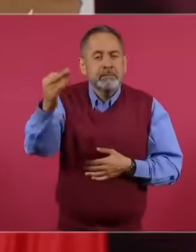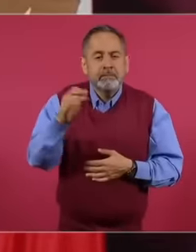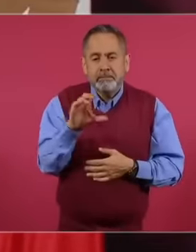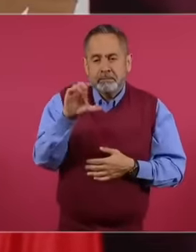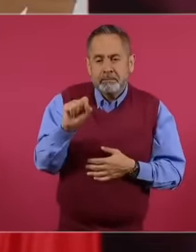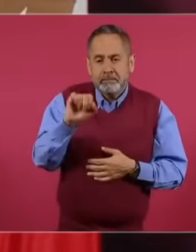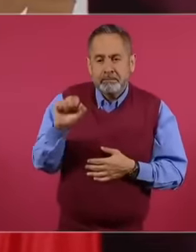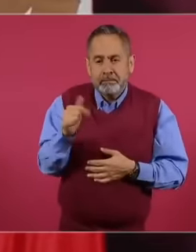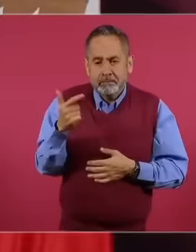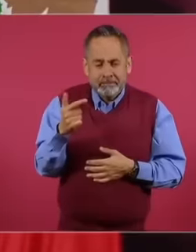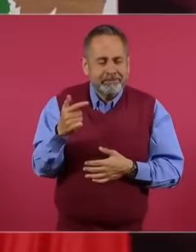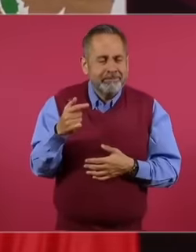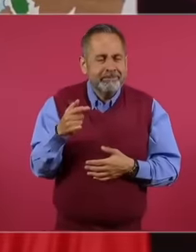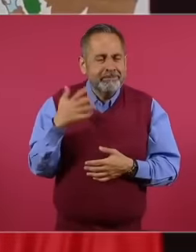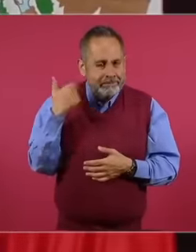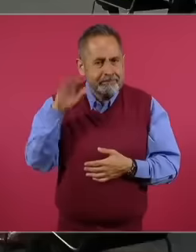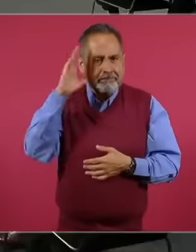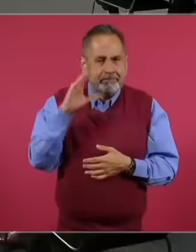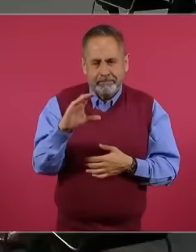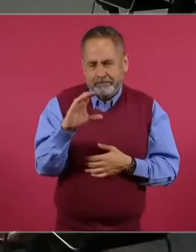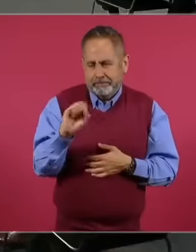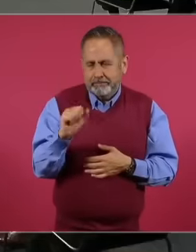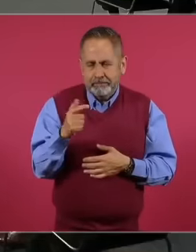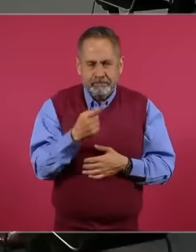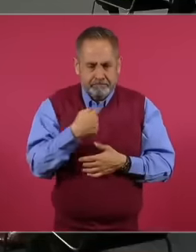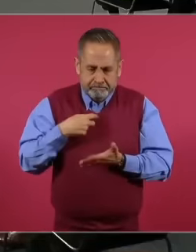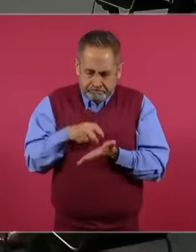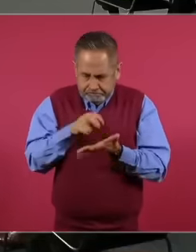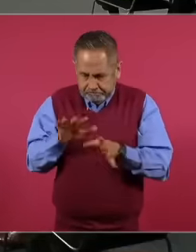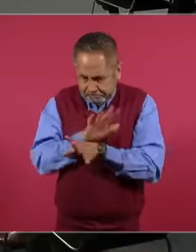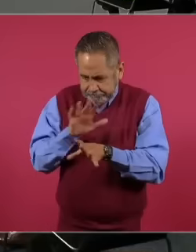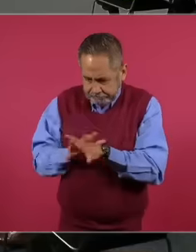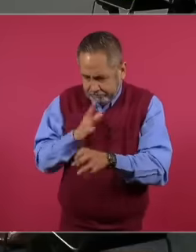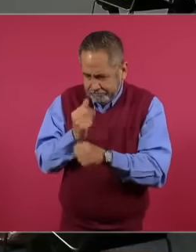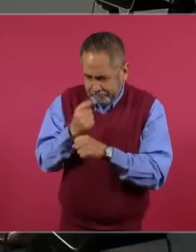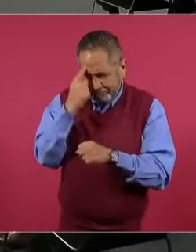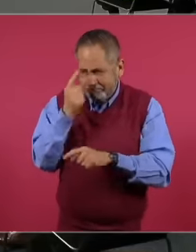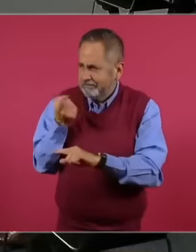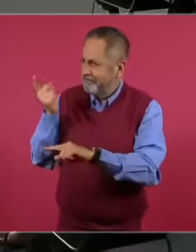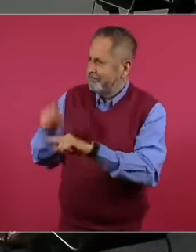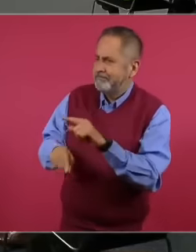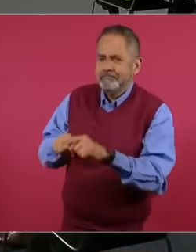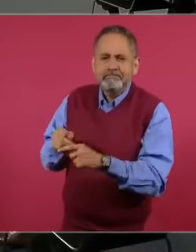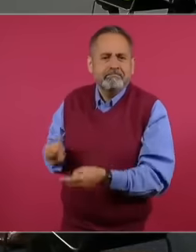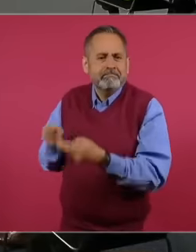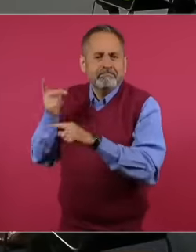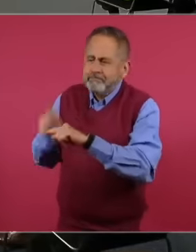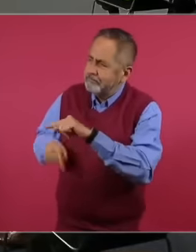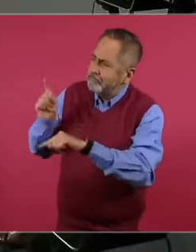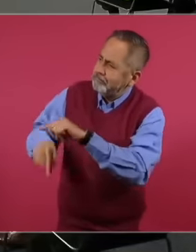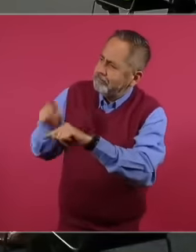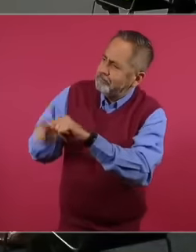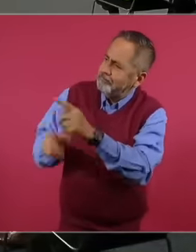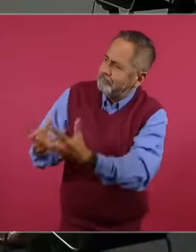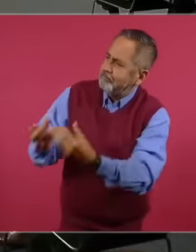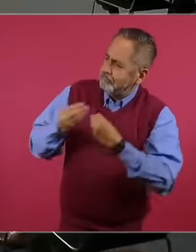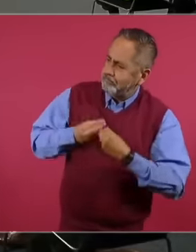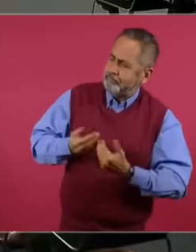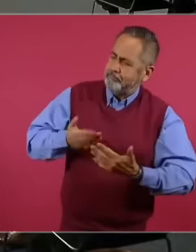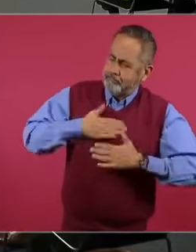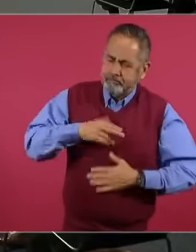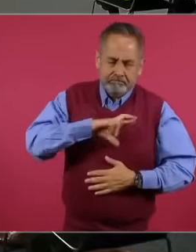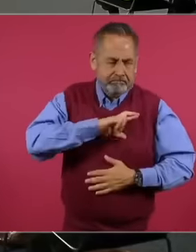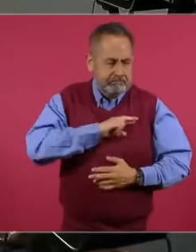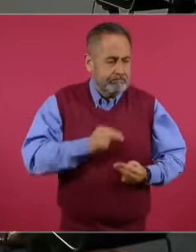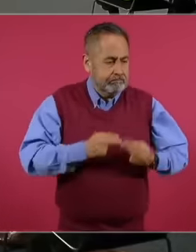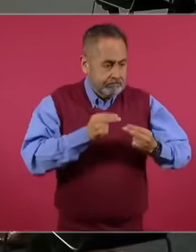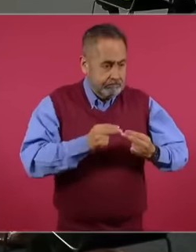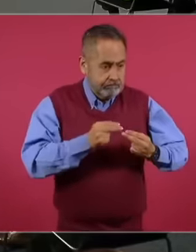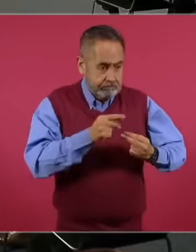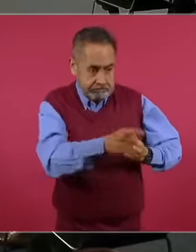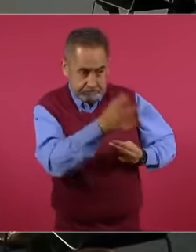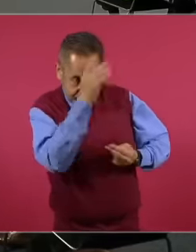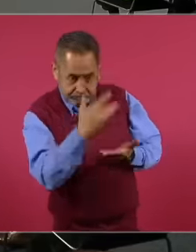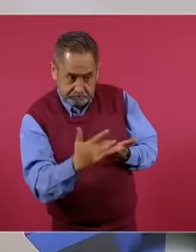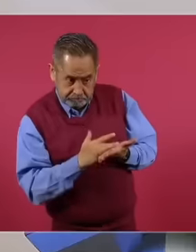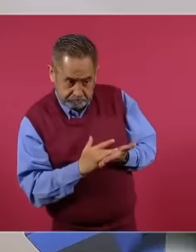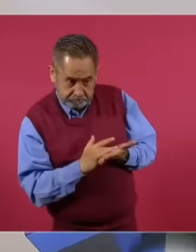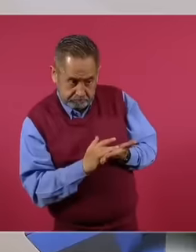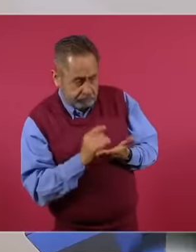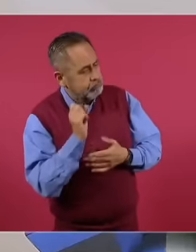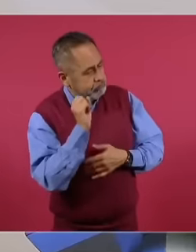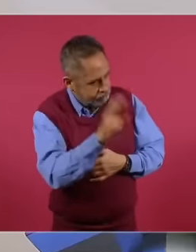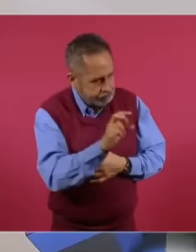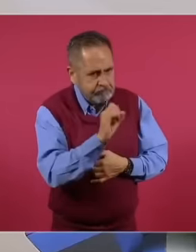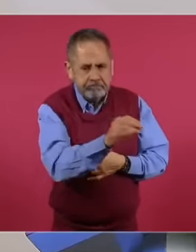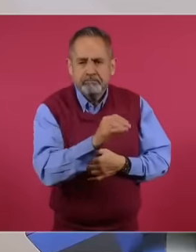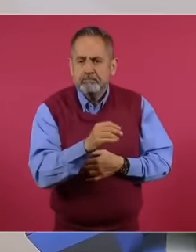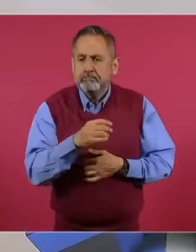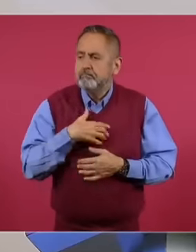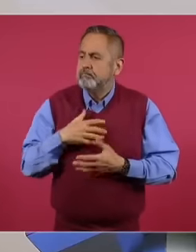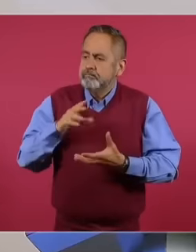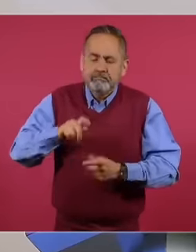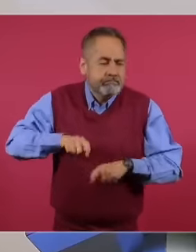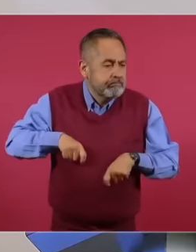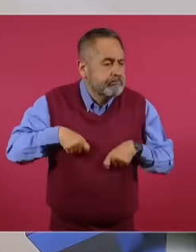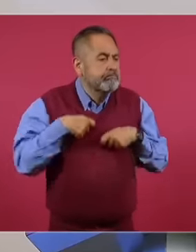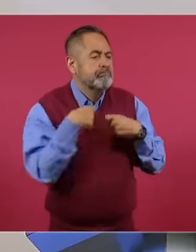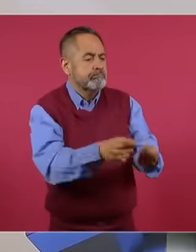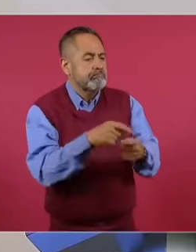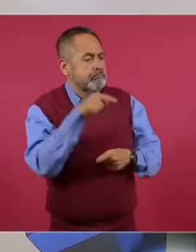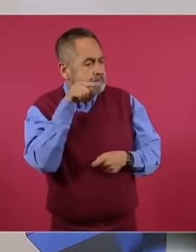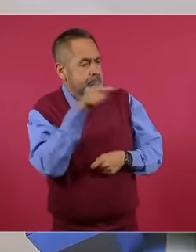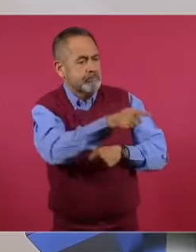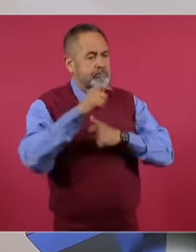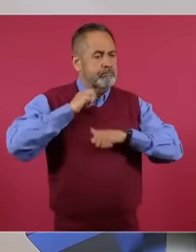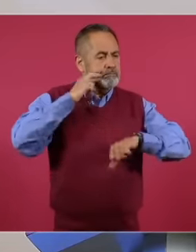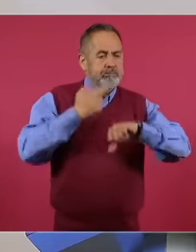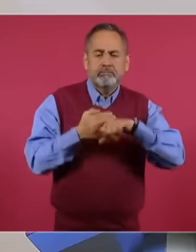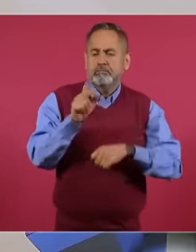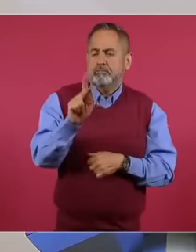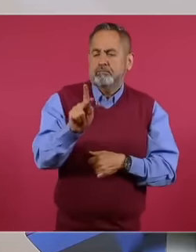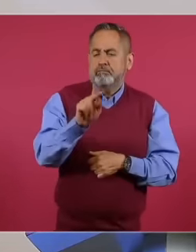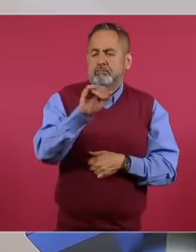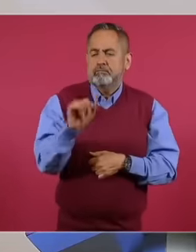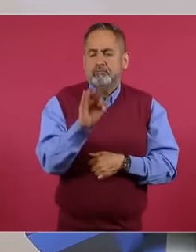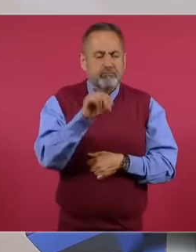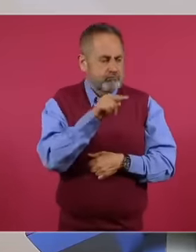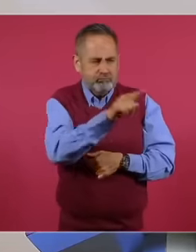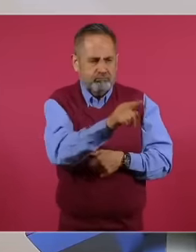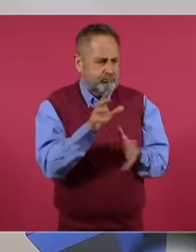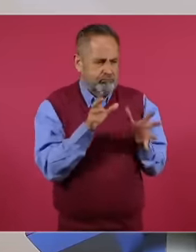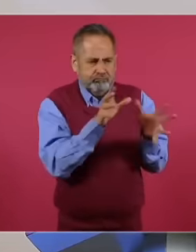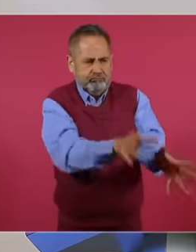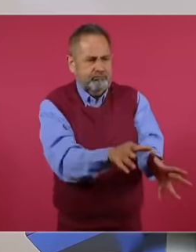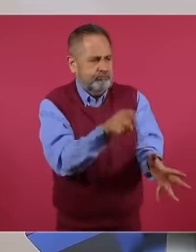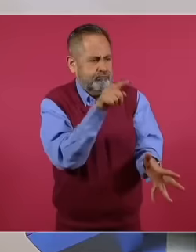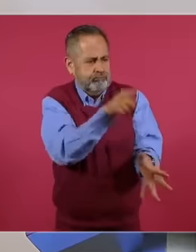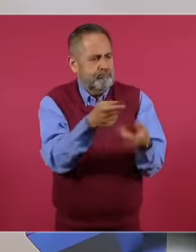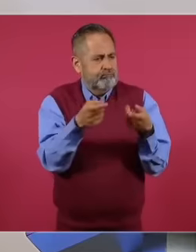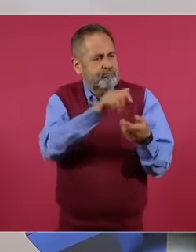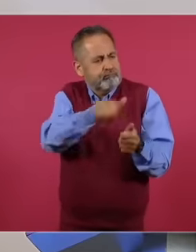reforms Privatization companies completely handed over the bread of the judiciary, as